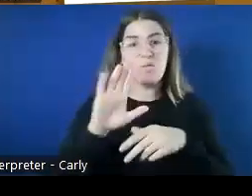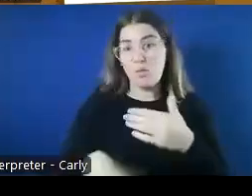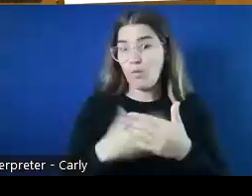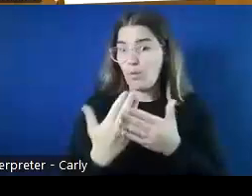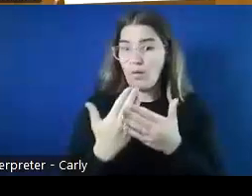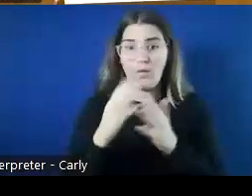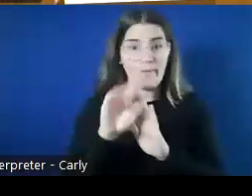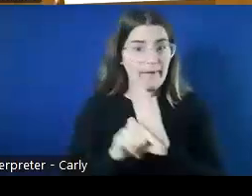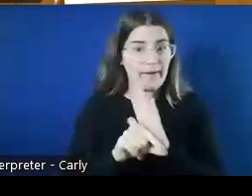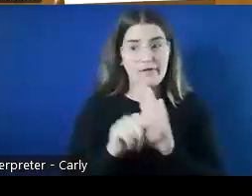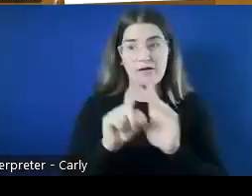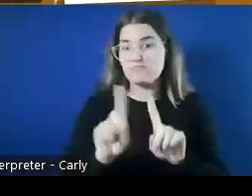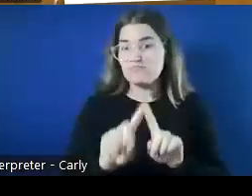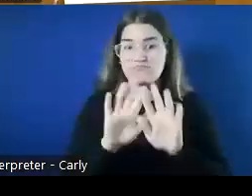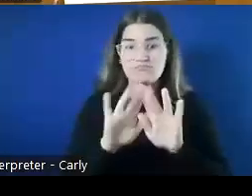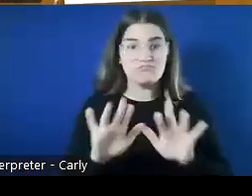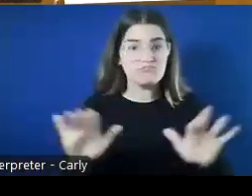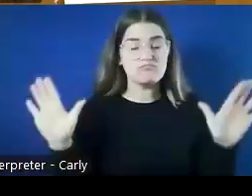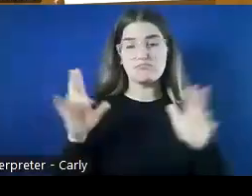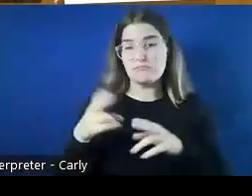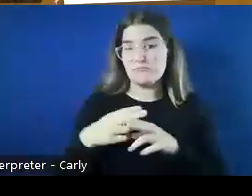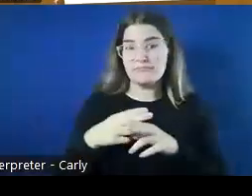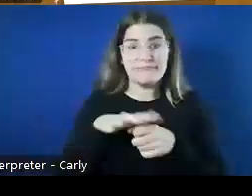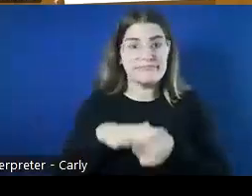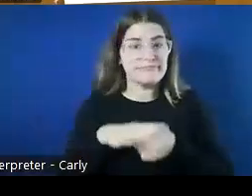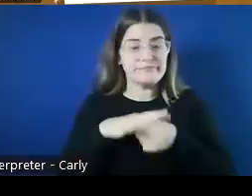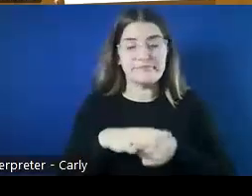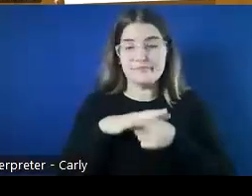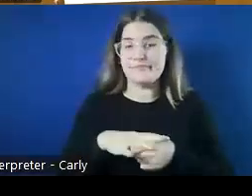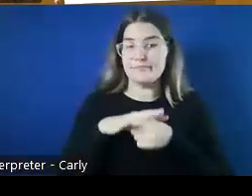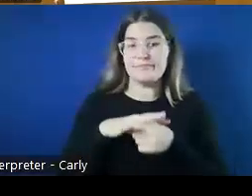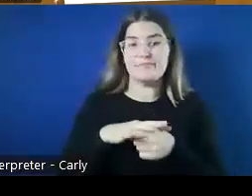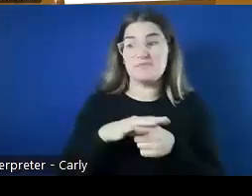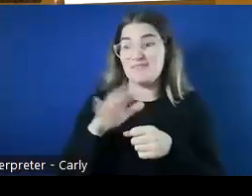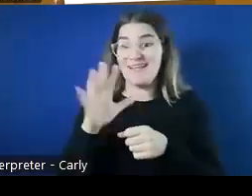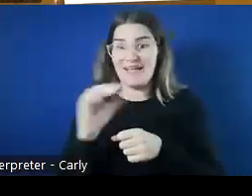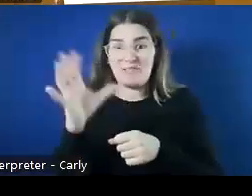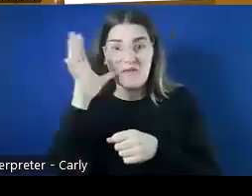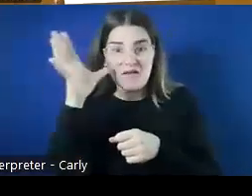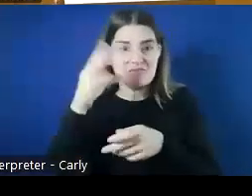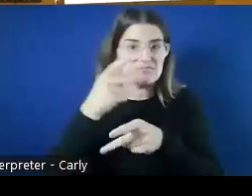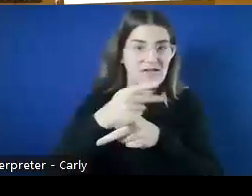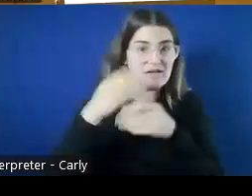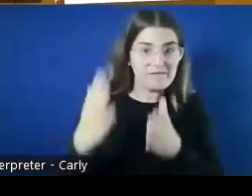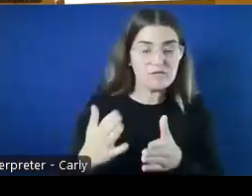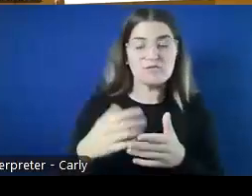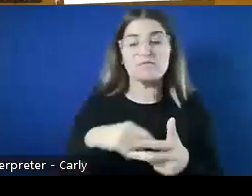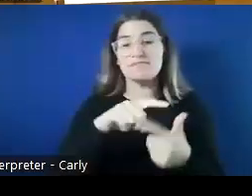and sizes that are in acute distress along with their caregivers through a virtual and physical